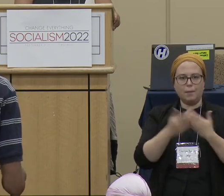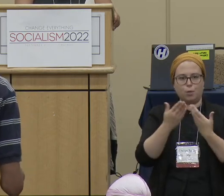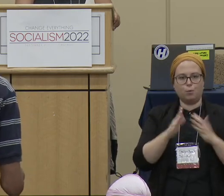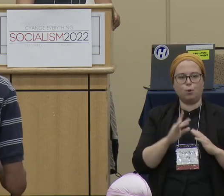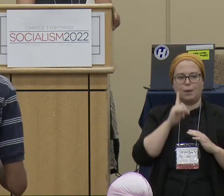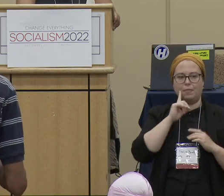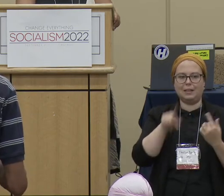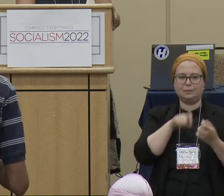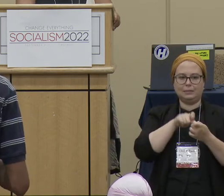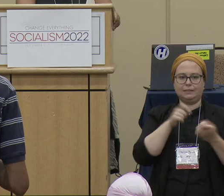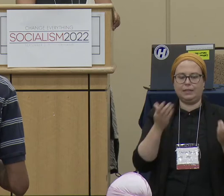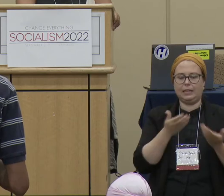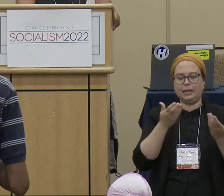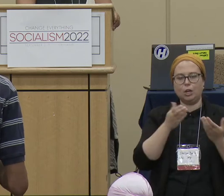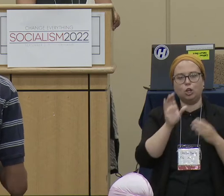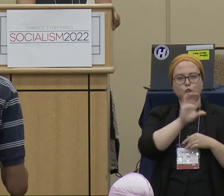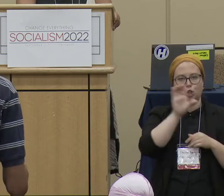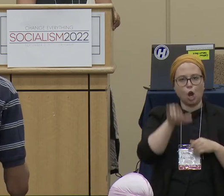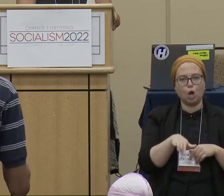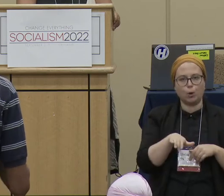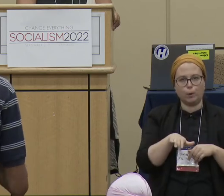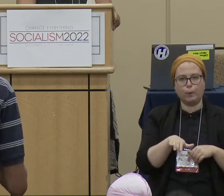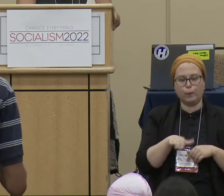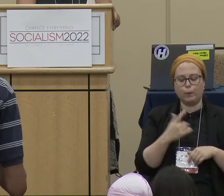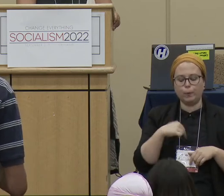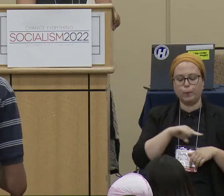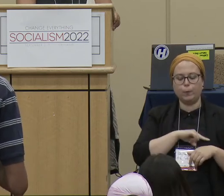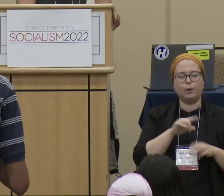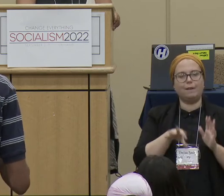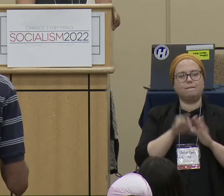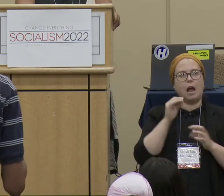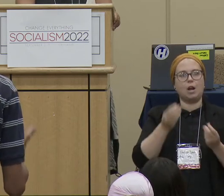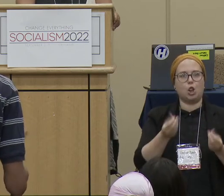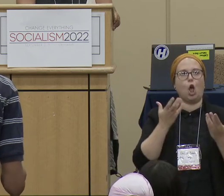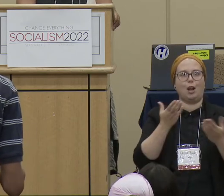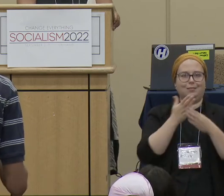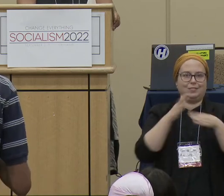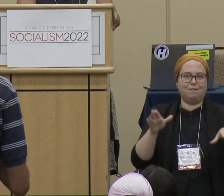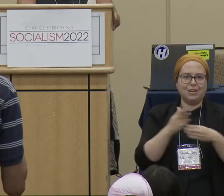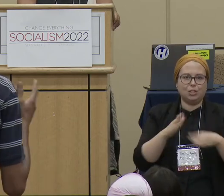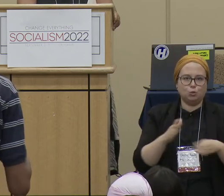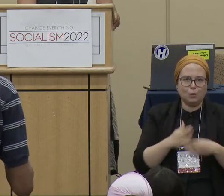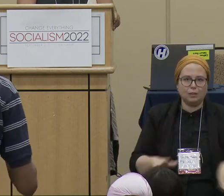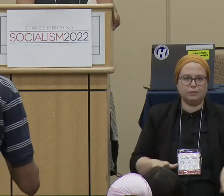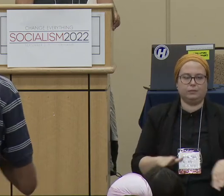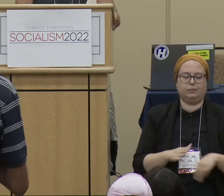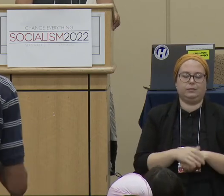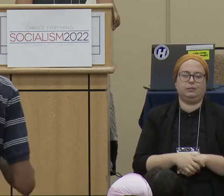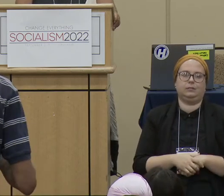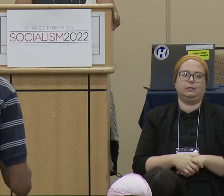that there can be a reticence to come in the room.